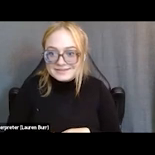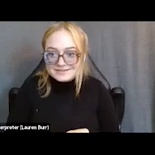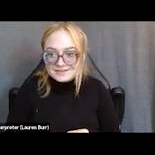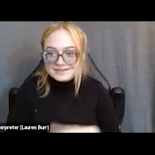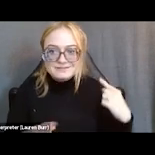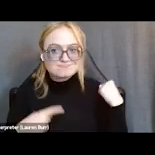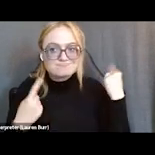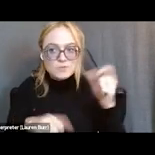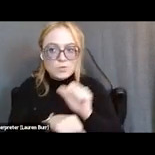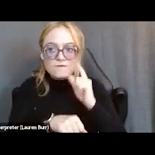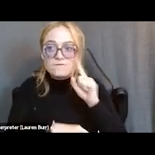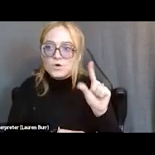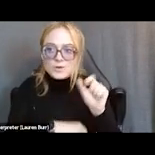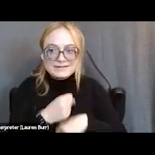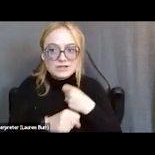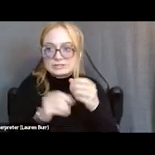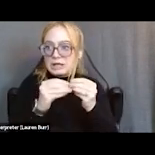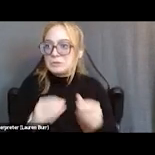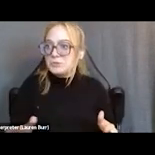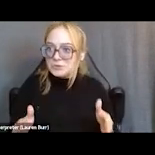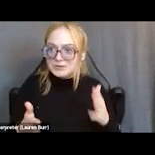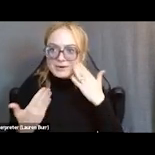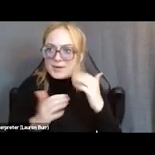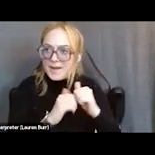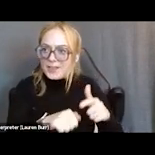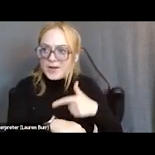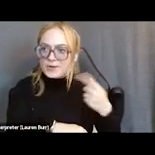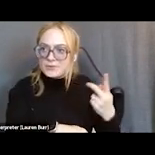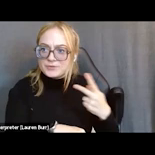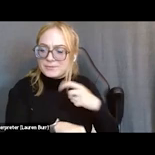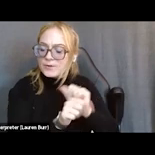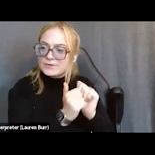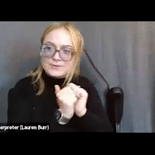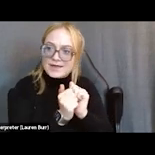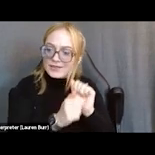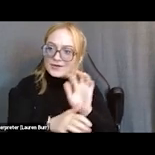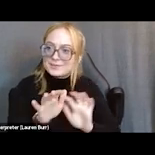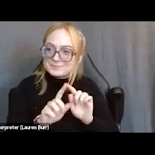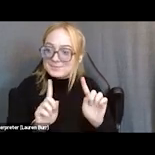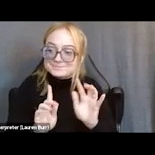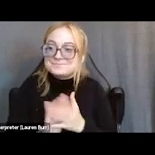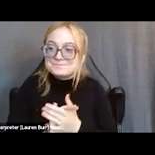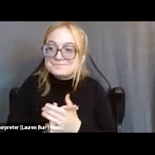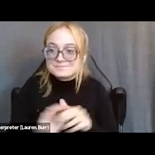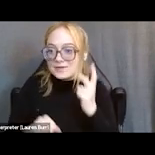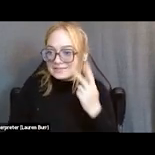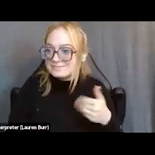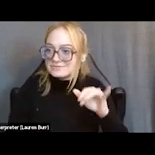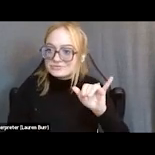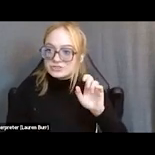I've been there almost 20 years. I lose track of time sometimes. So as we know, as you can see, I'm Jennifer Ford, I am in DC.